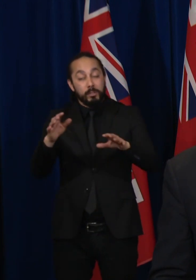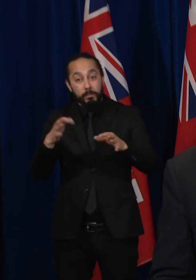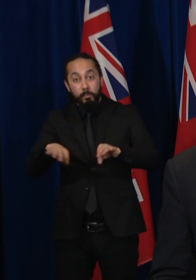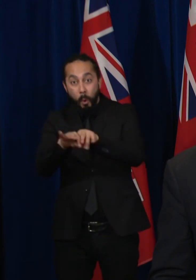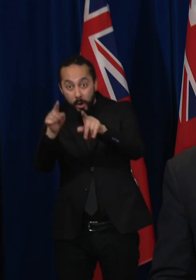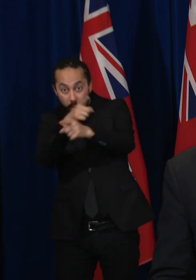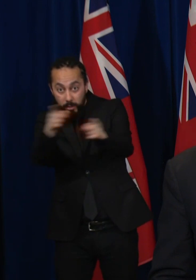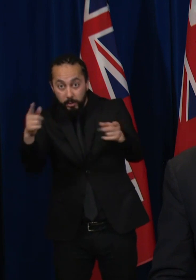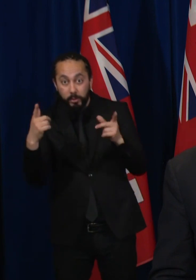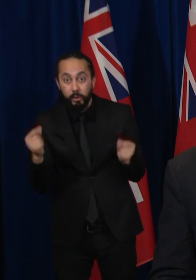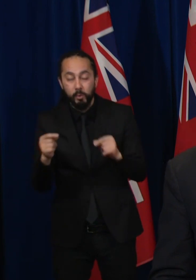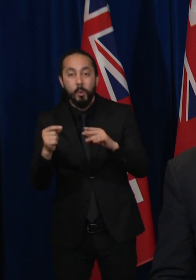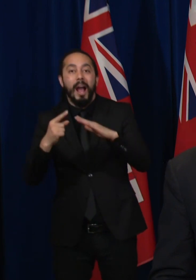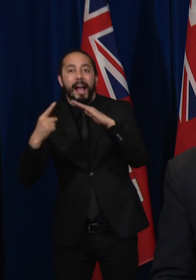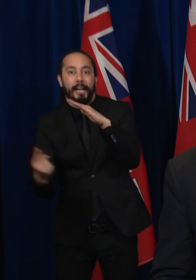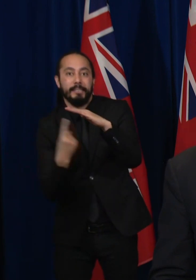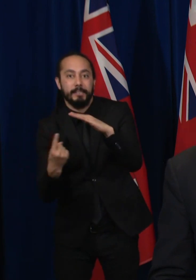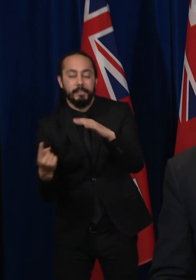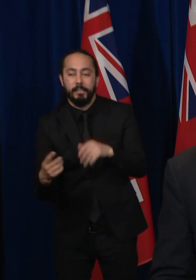physically isolating, taking care of